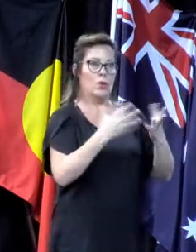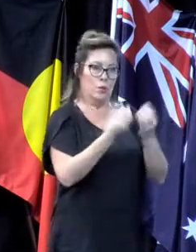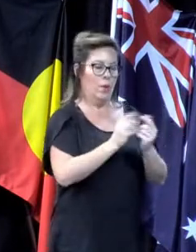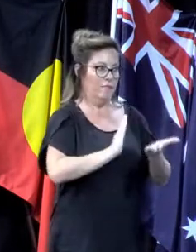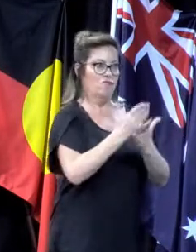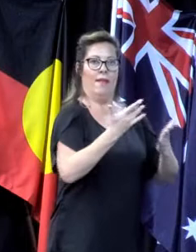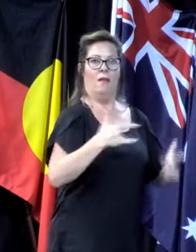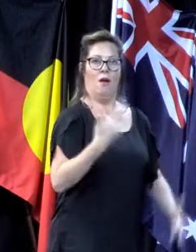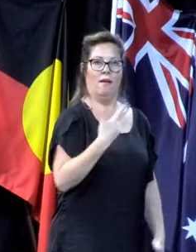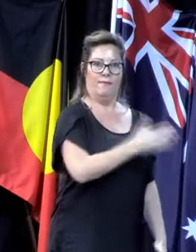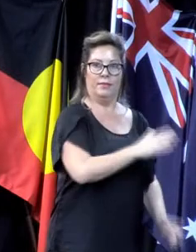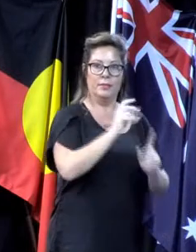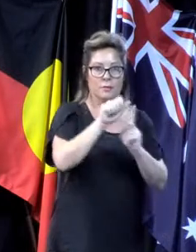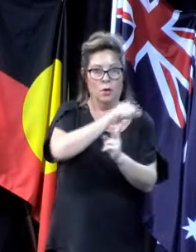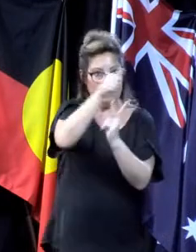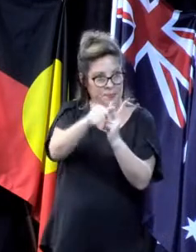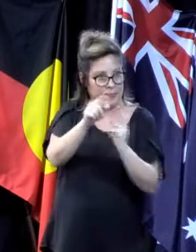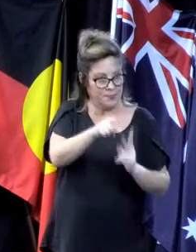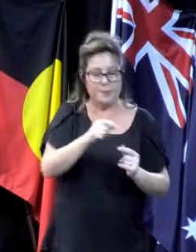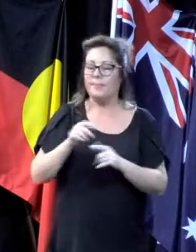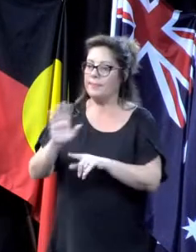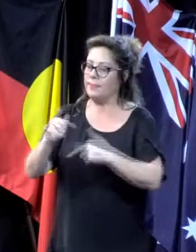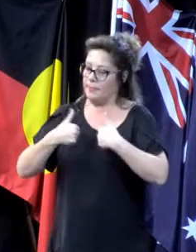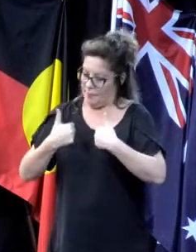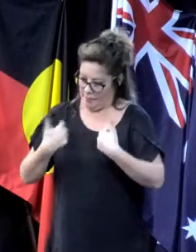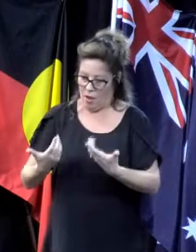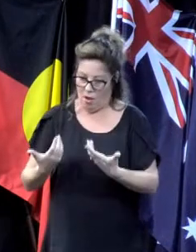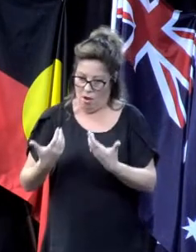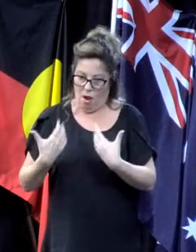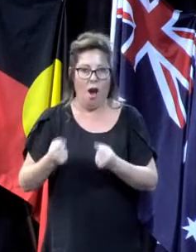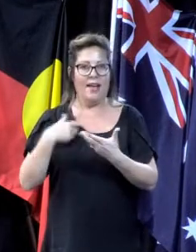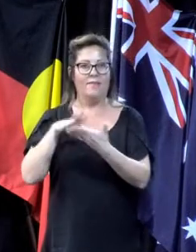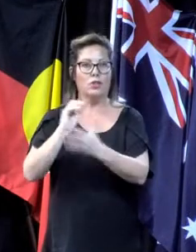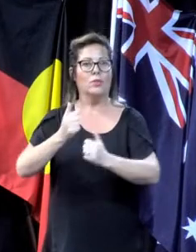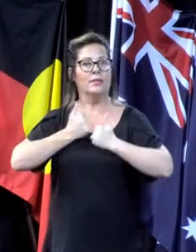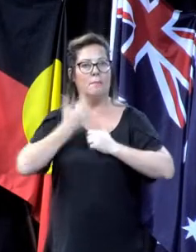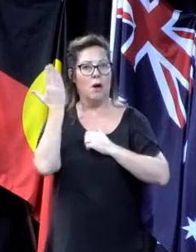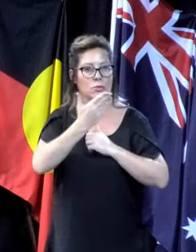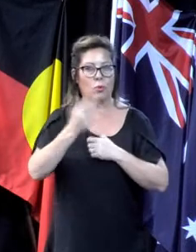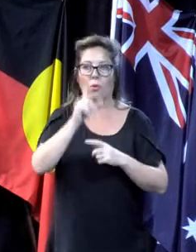We have students in our school that do qualify, or would qualify, to go to a special school.